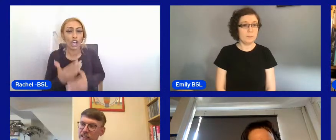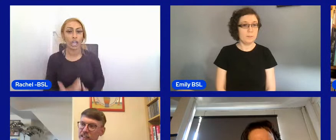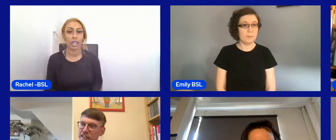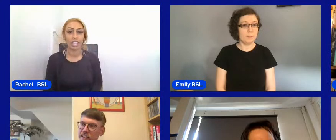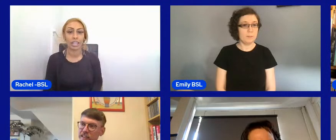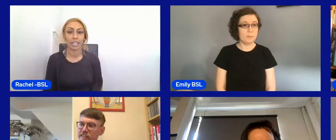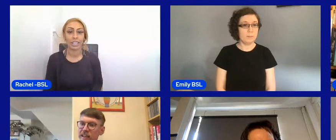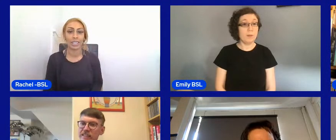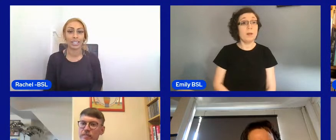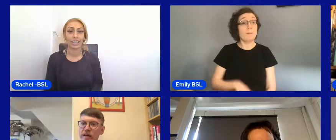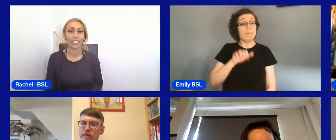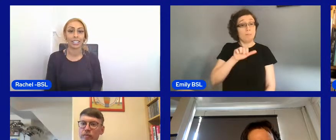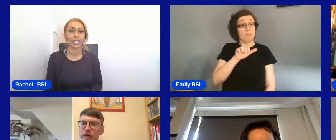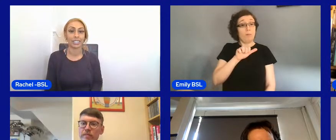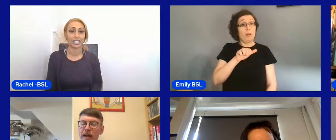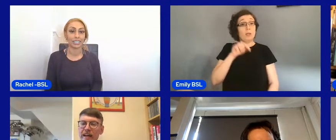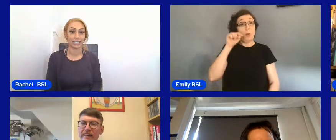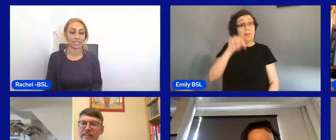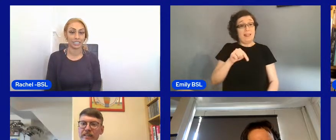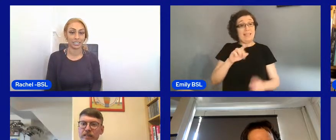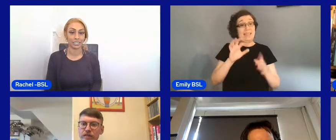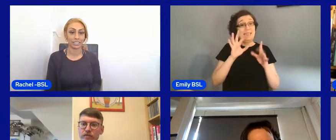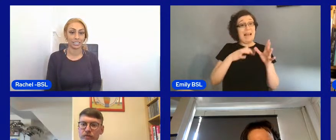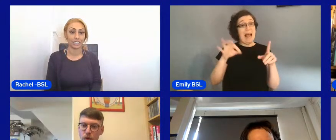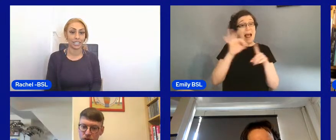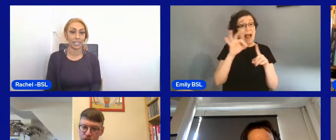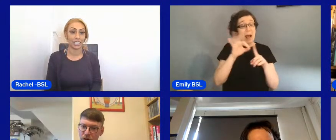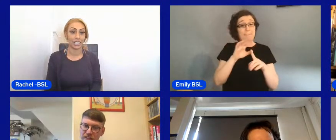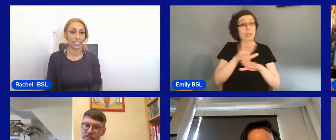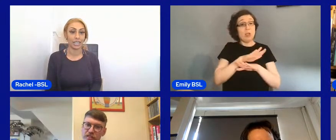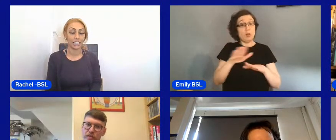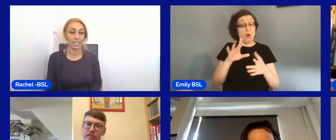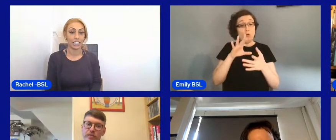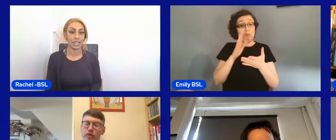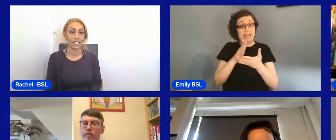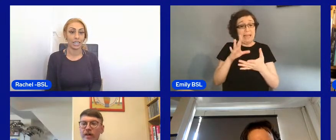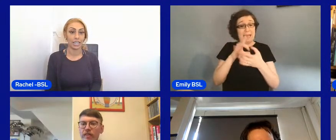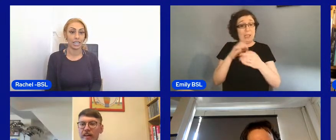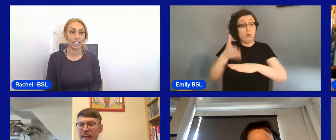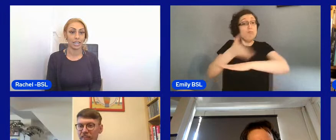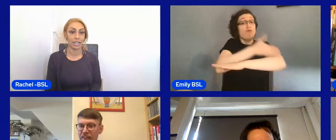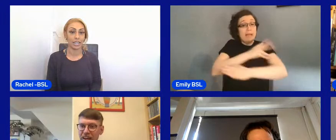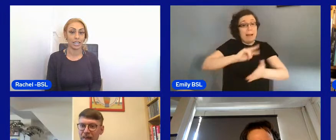works because it's a really beautiful bit of design? This application is about preplanning